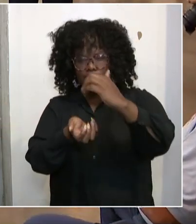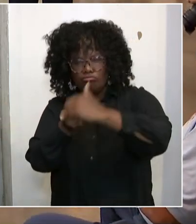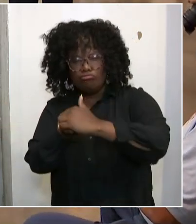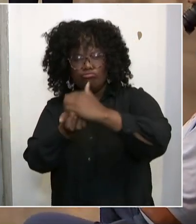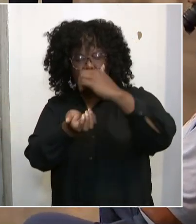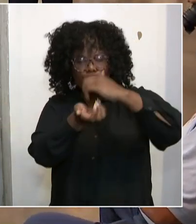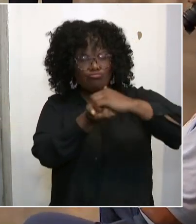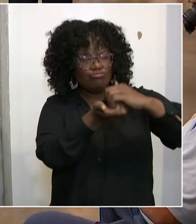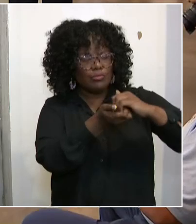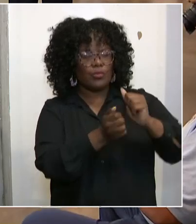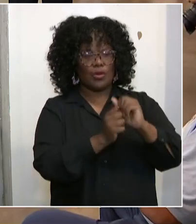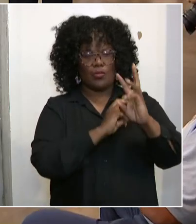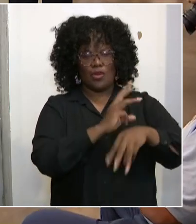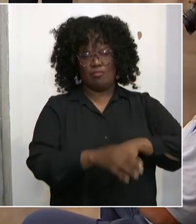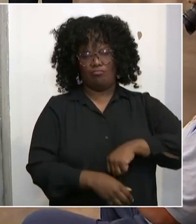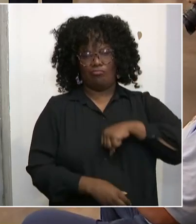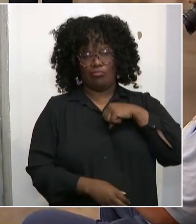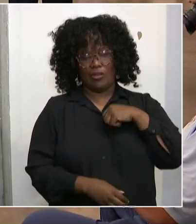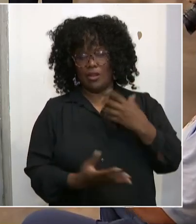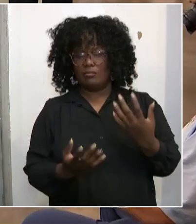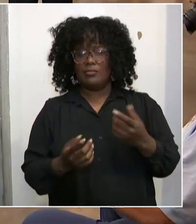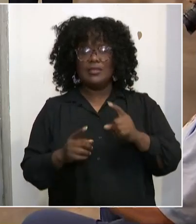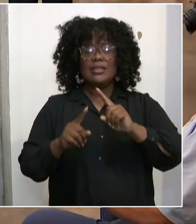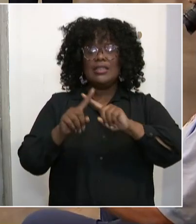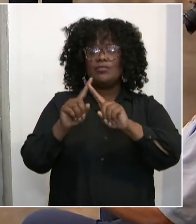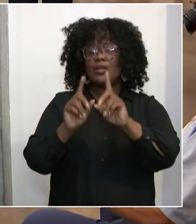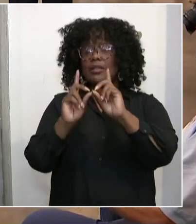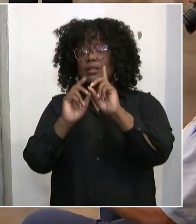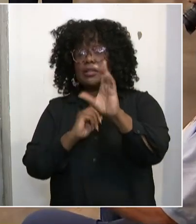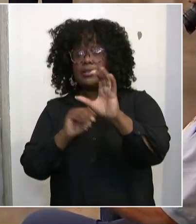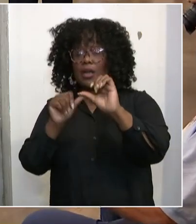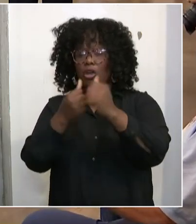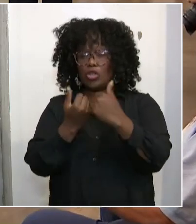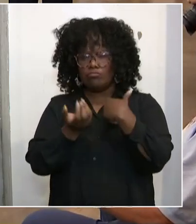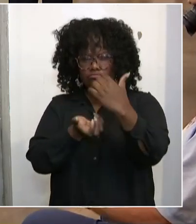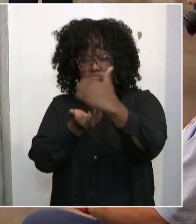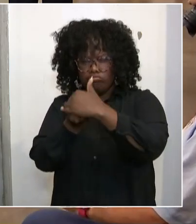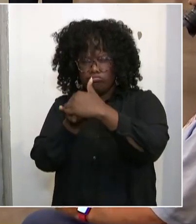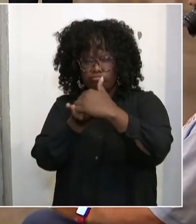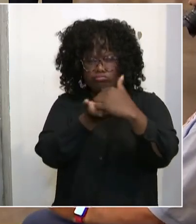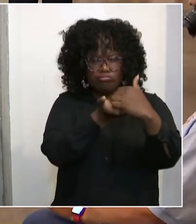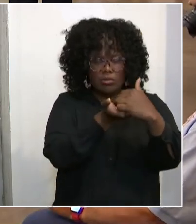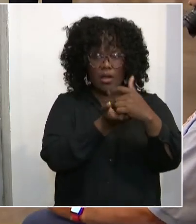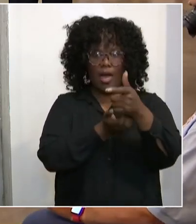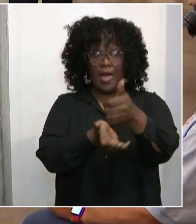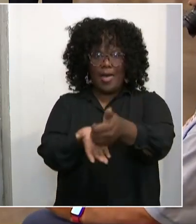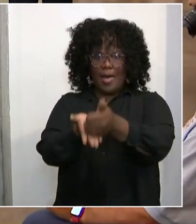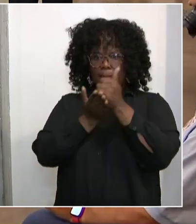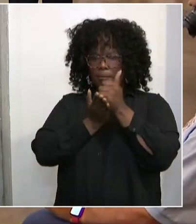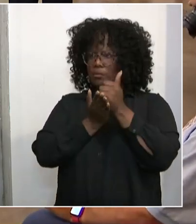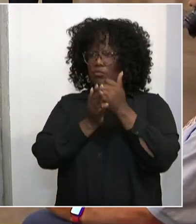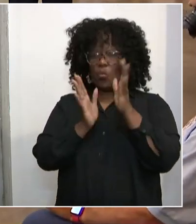and the district's really commitment to attracting, uh, world pride, investing, and to make sure we just